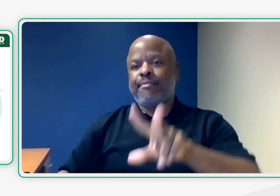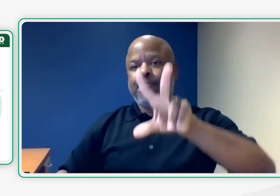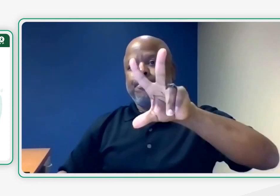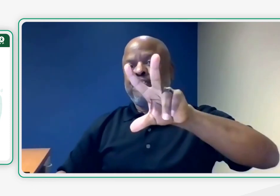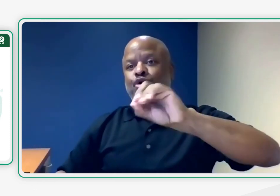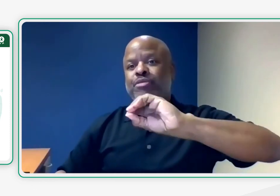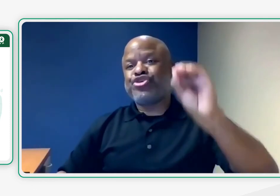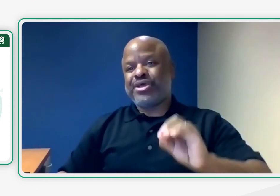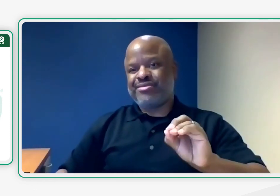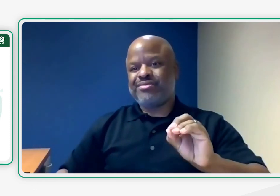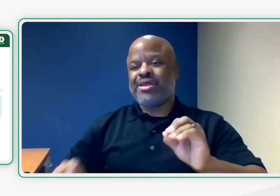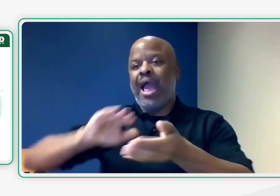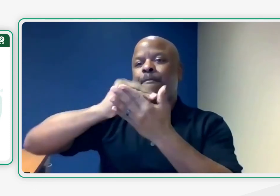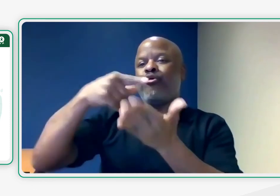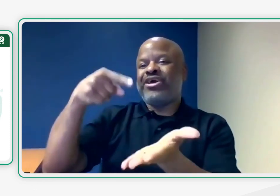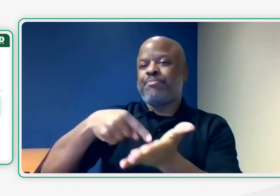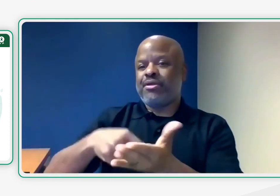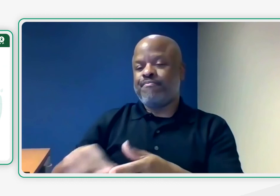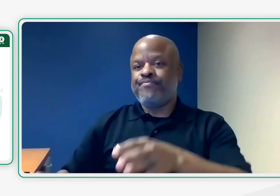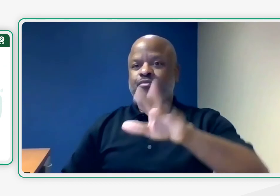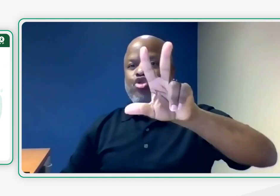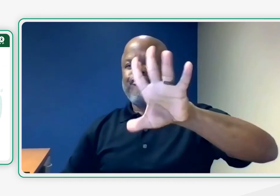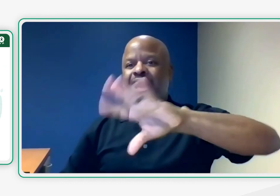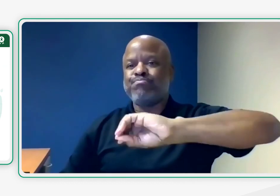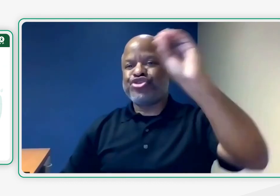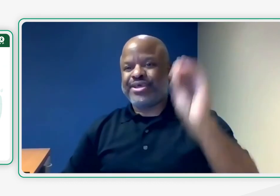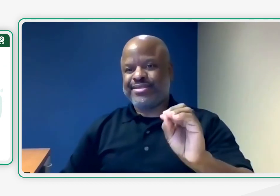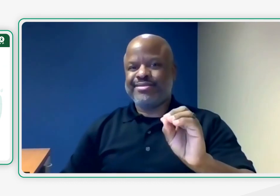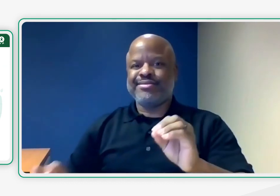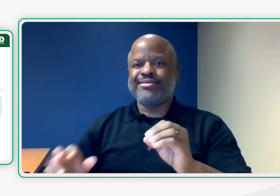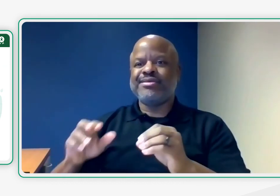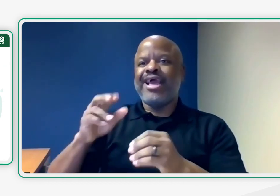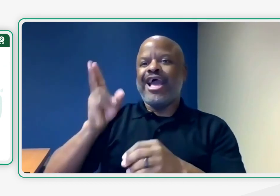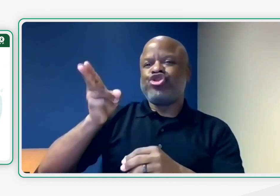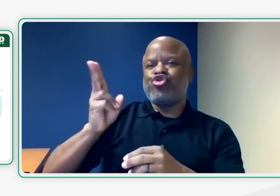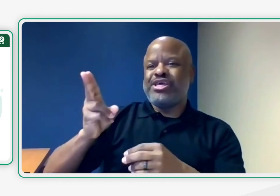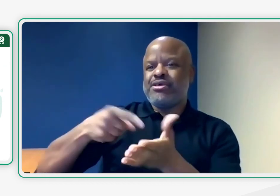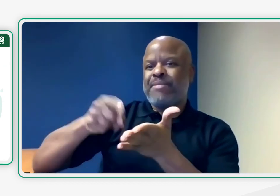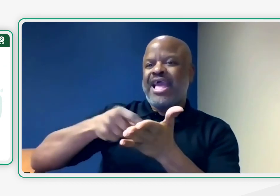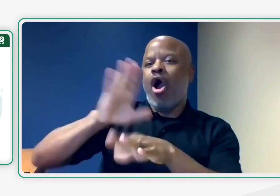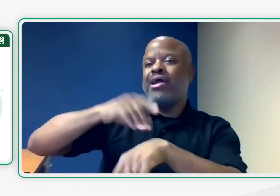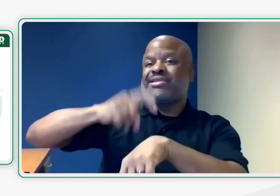information is reviewed to calculate your FICO score, and it comprises 30% of it.